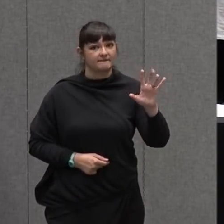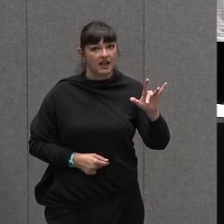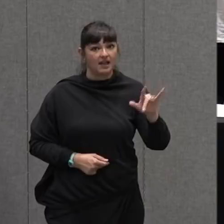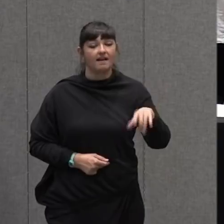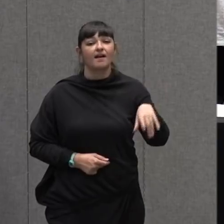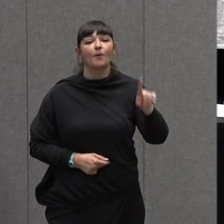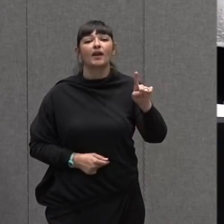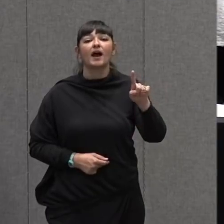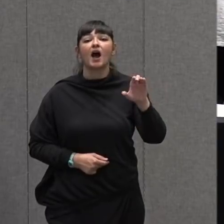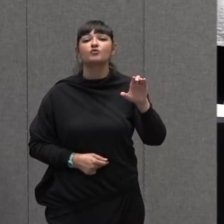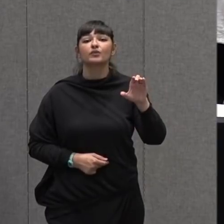115, yes.